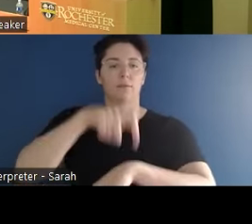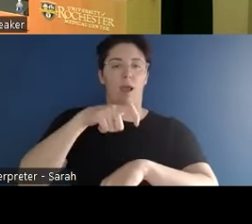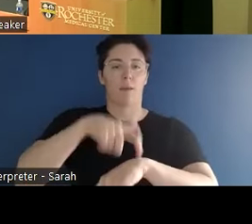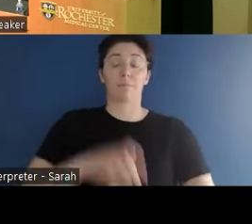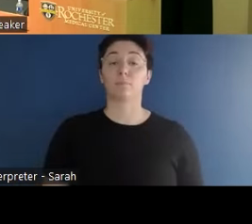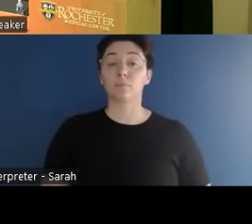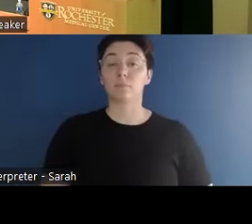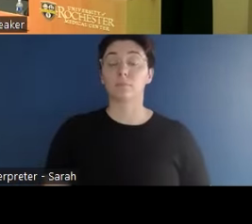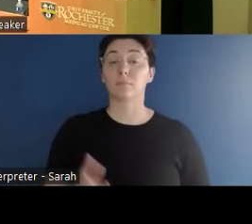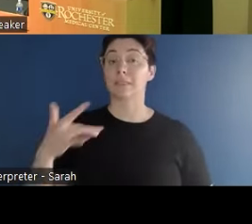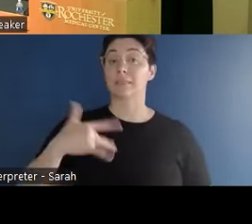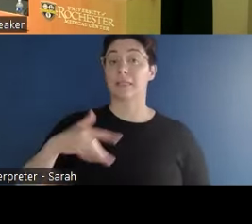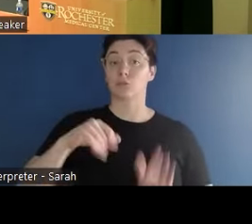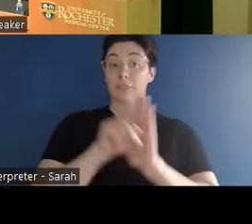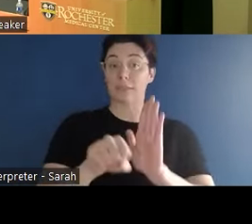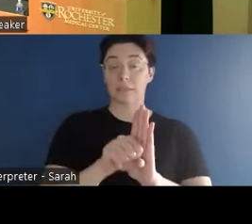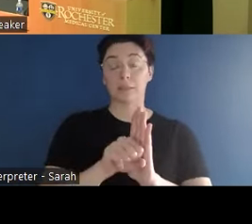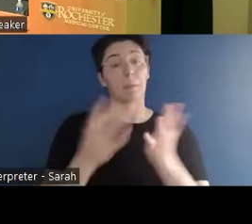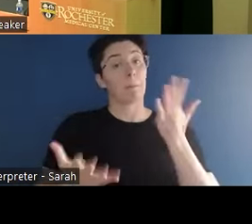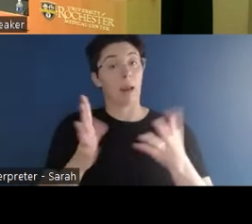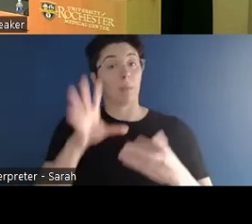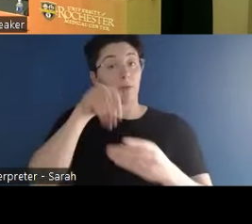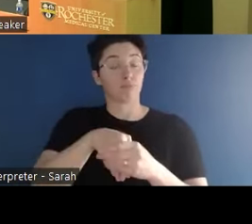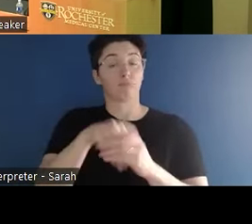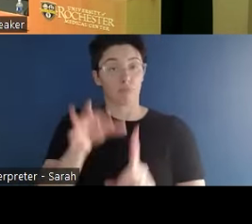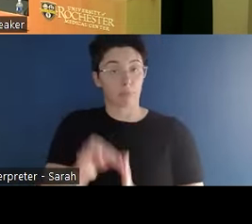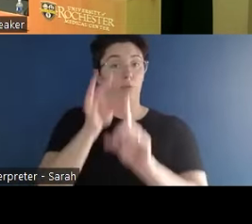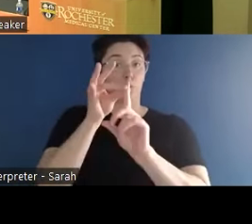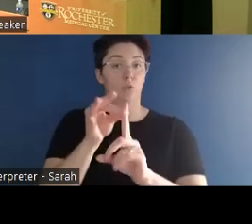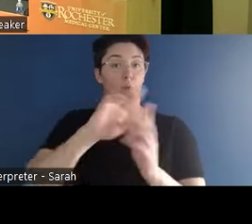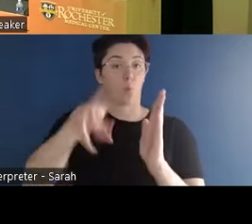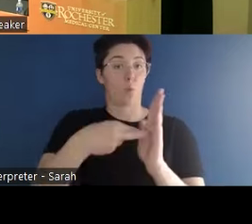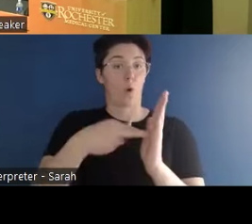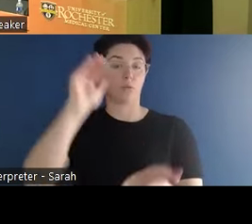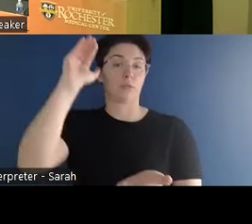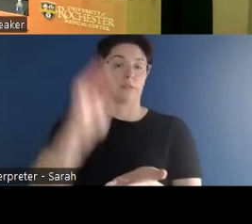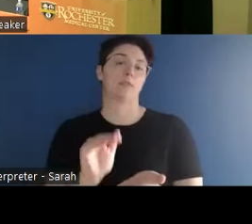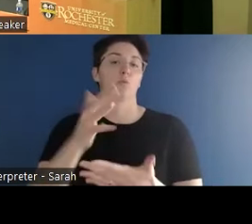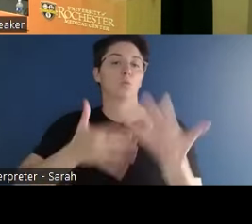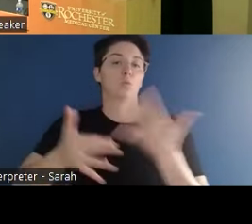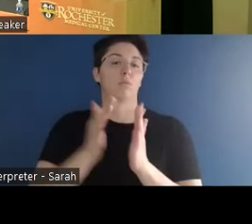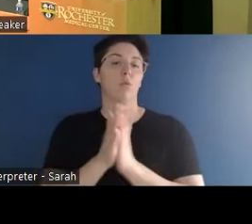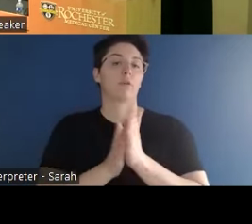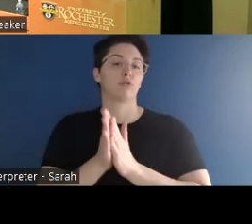may play a unique and significant role in decreasing social motivation and that